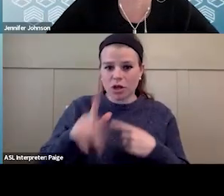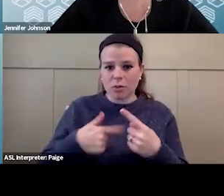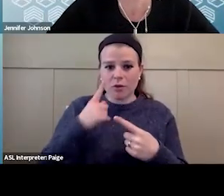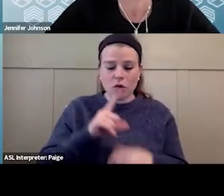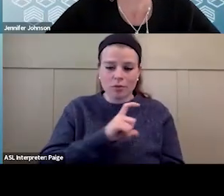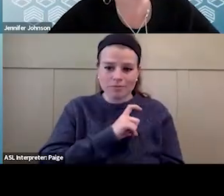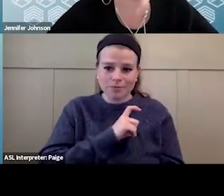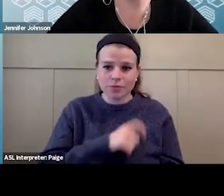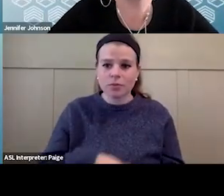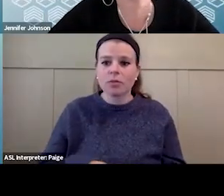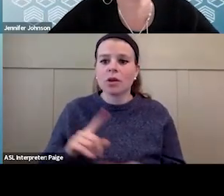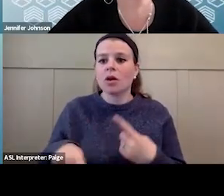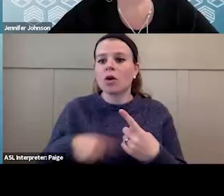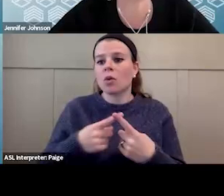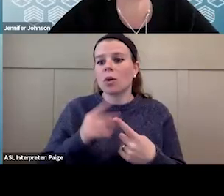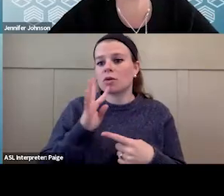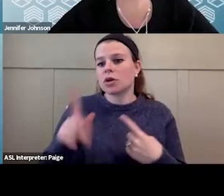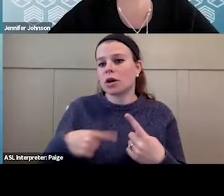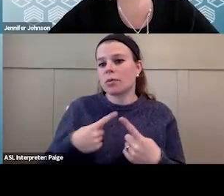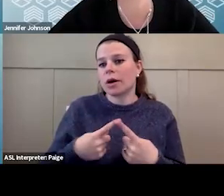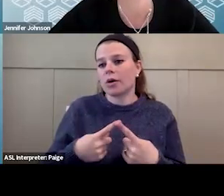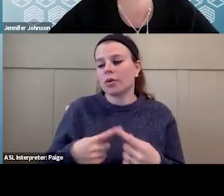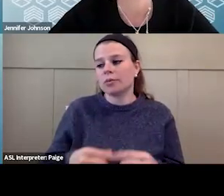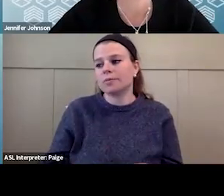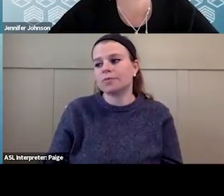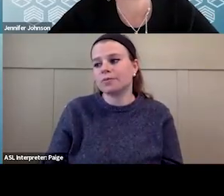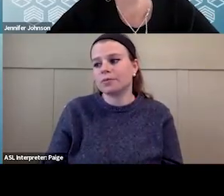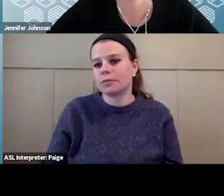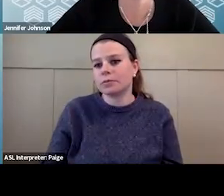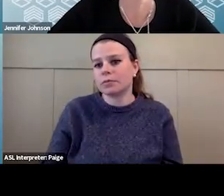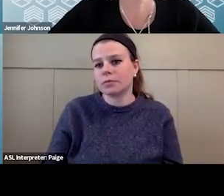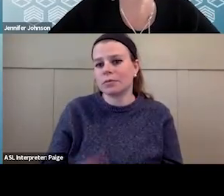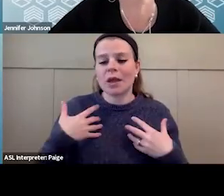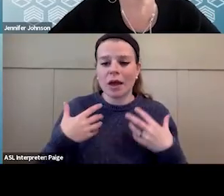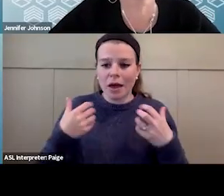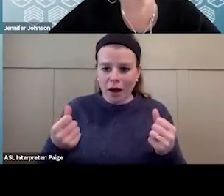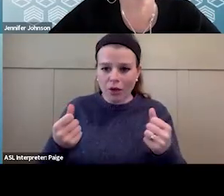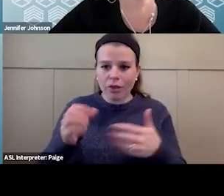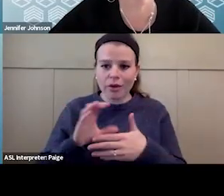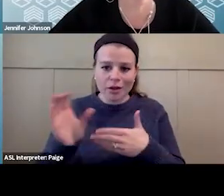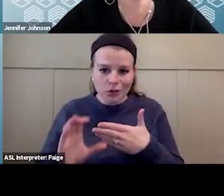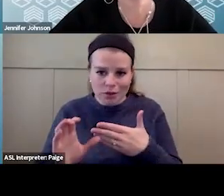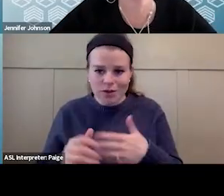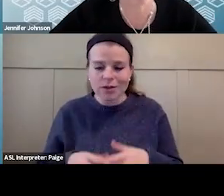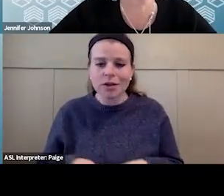And when you talk about, um, health consequences, I think that's